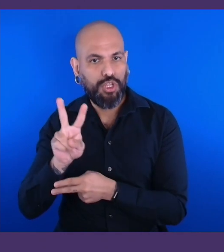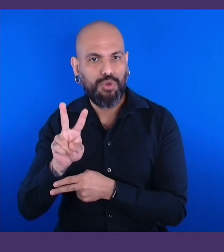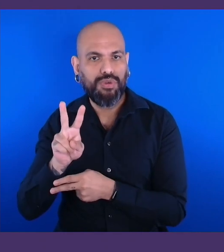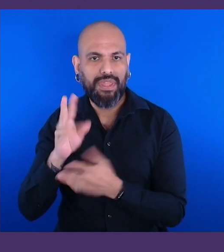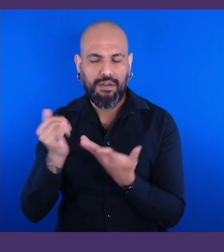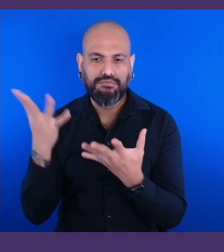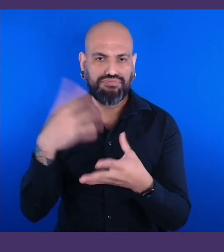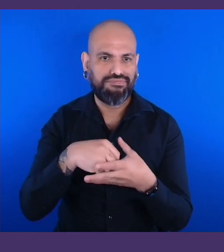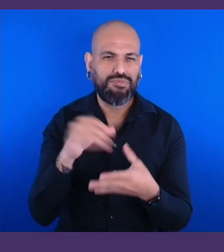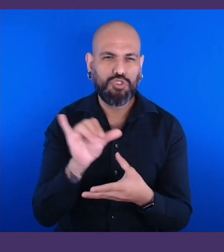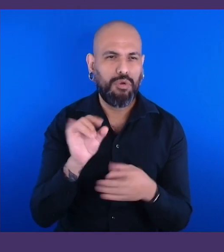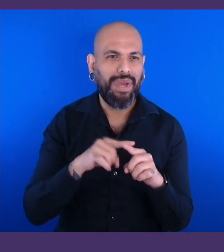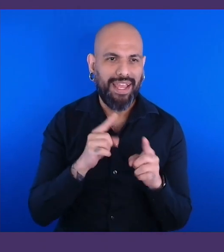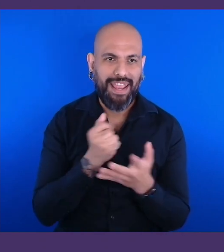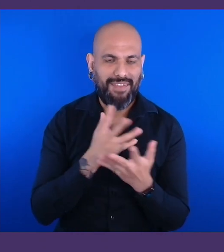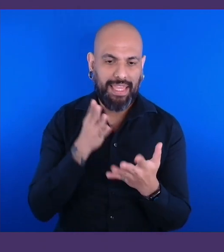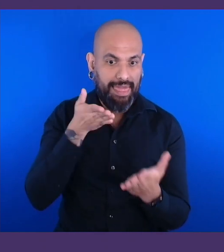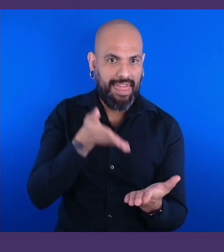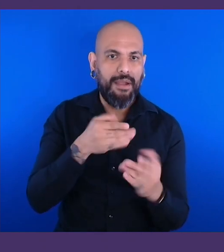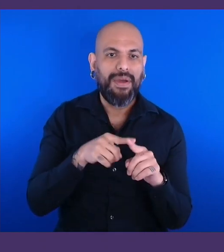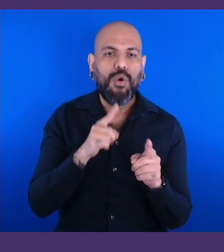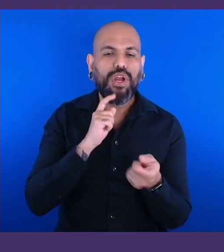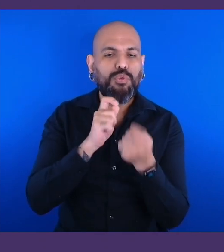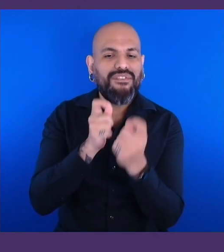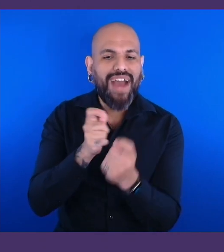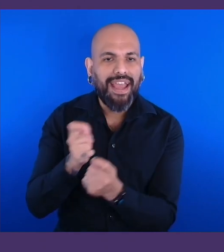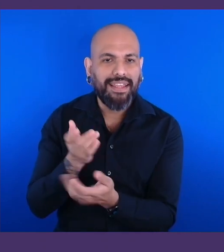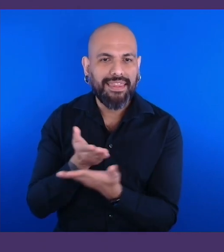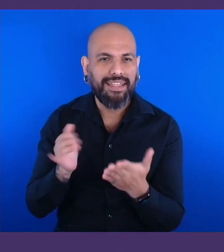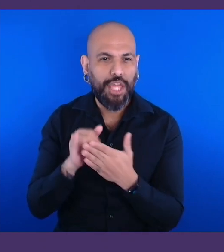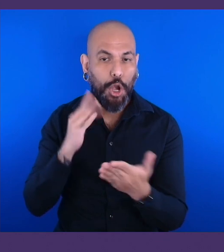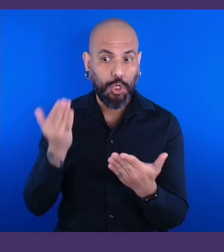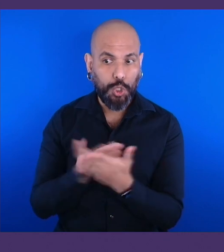And then, we are refining things that are new to EAA that we didn't have earlier.